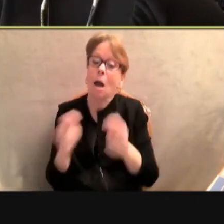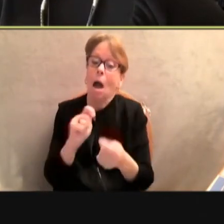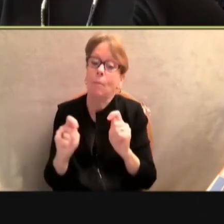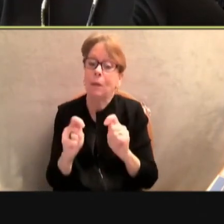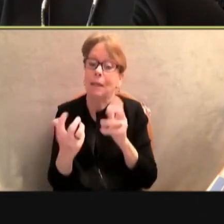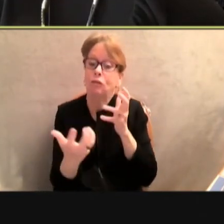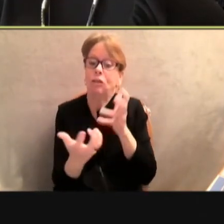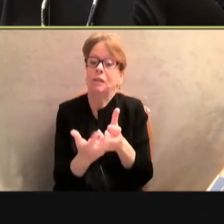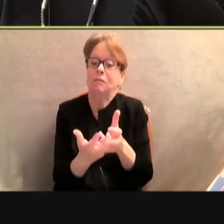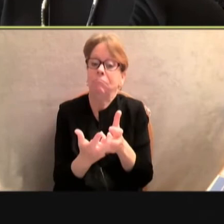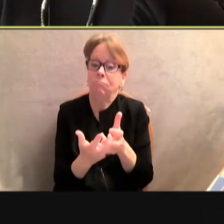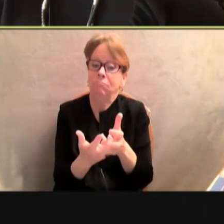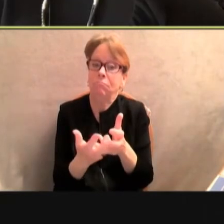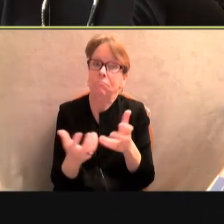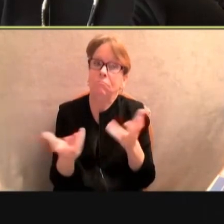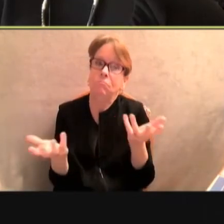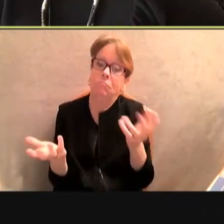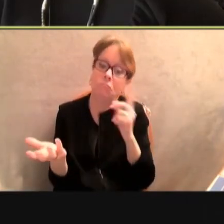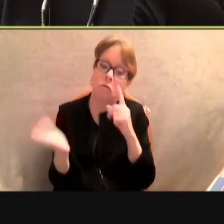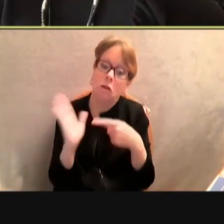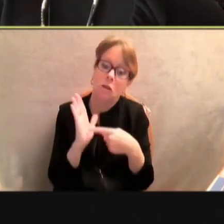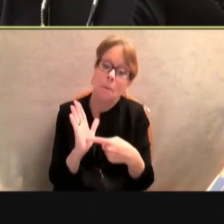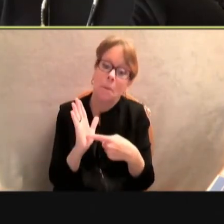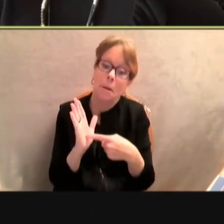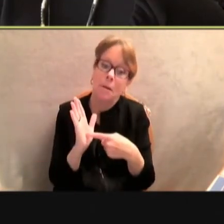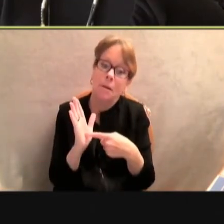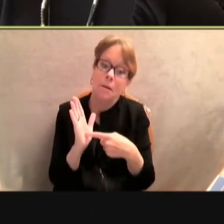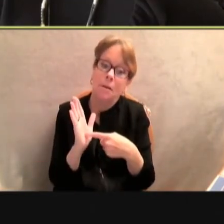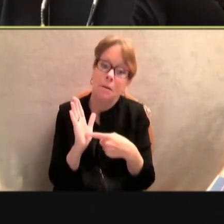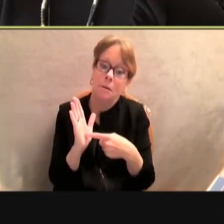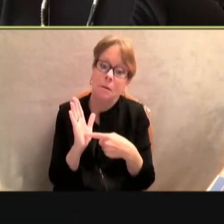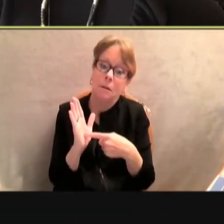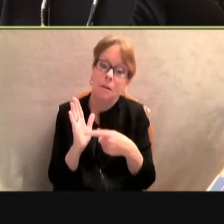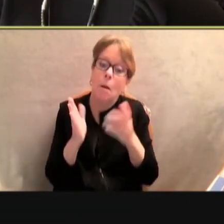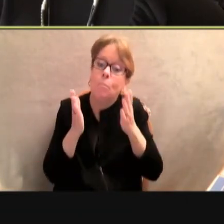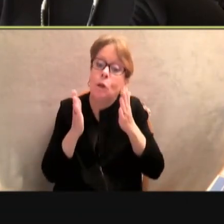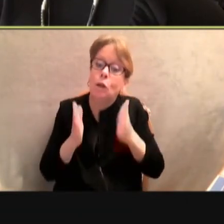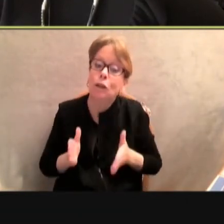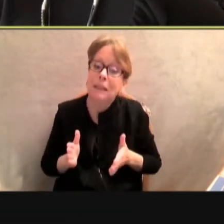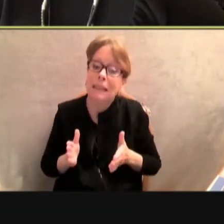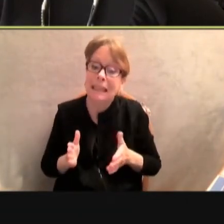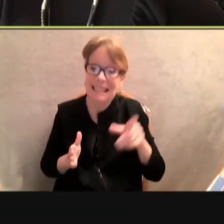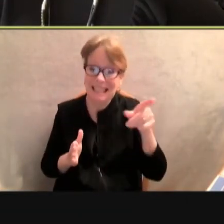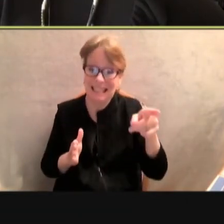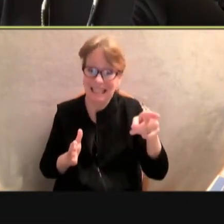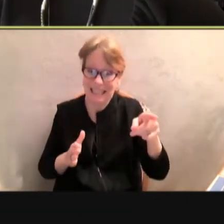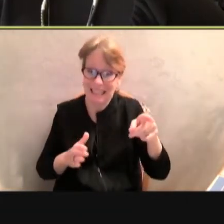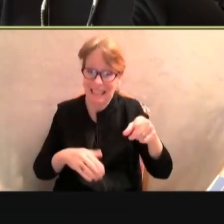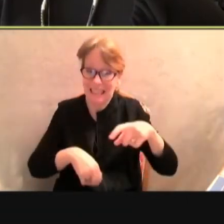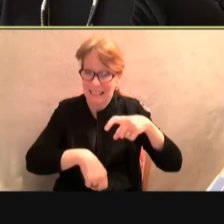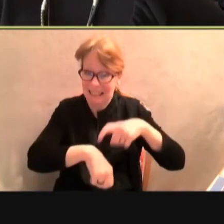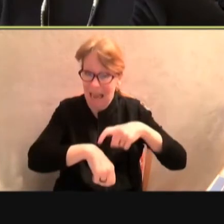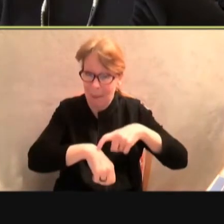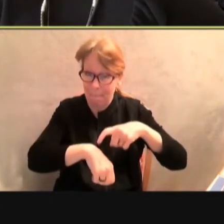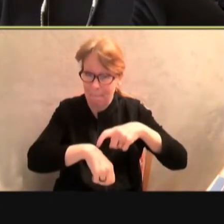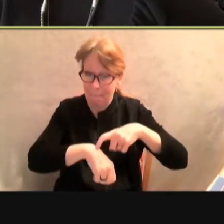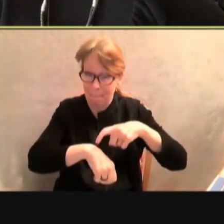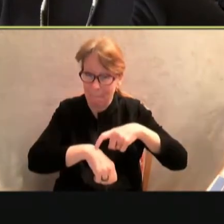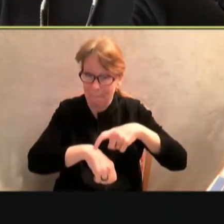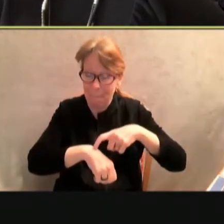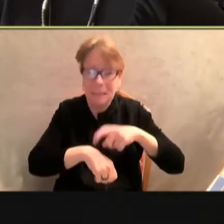of that would be let's say someone needs extended time and they need access to a reader. If